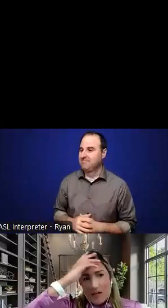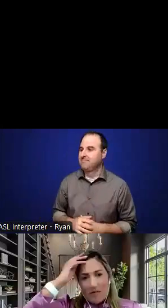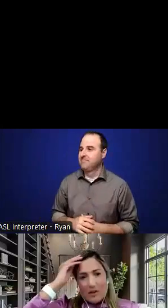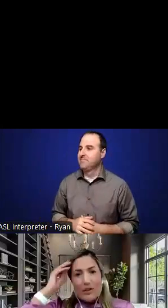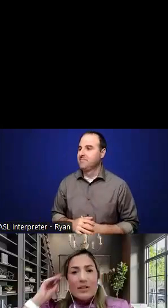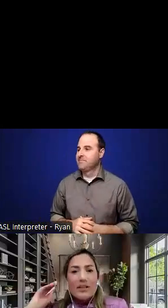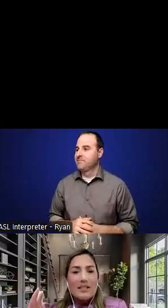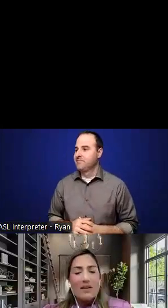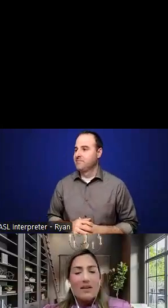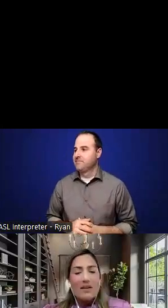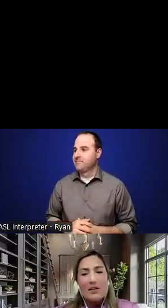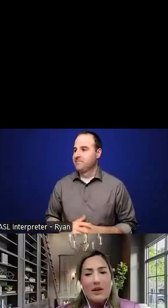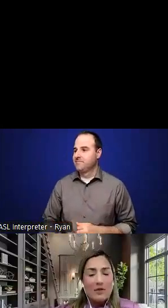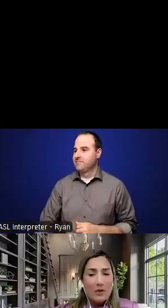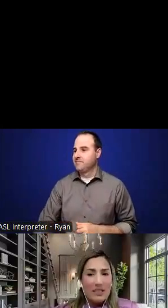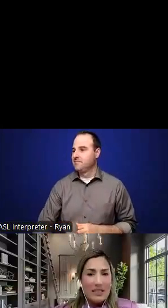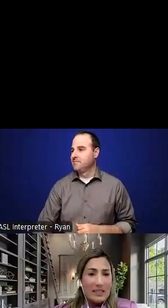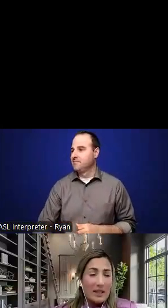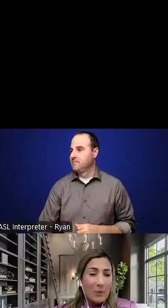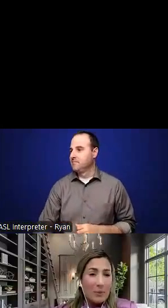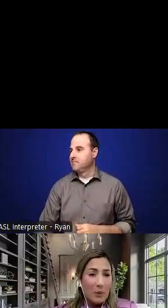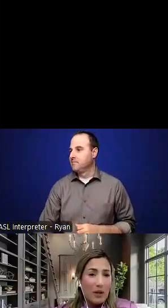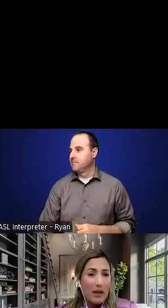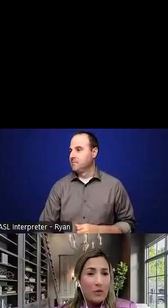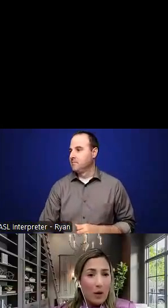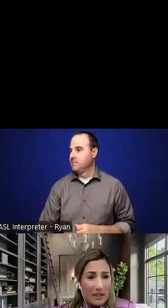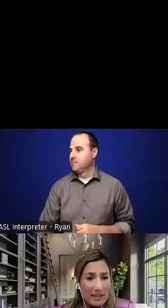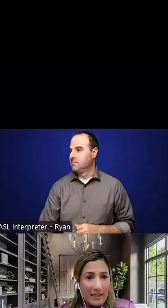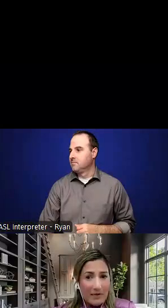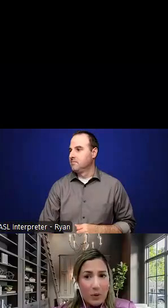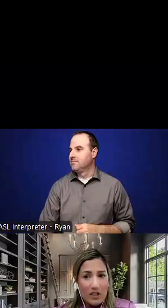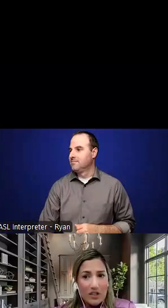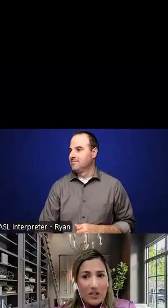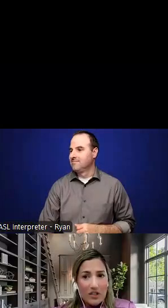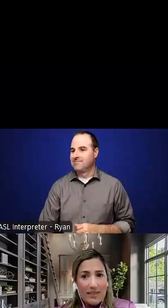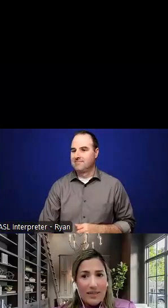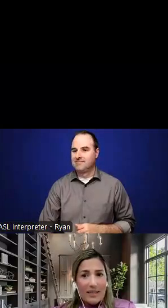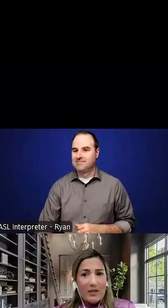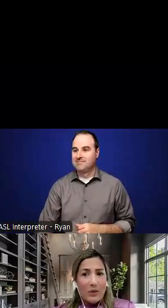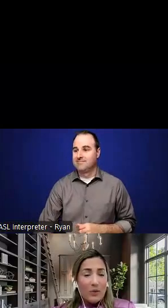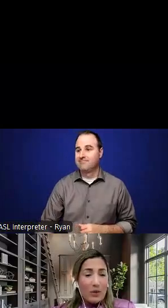I've included the slide so that folks can see that we both have quantitative questions. So really